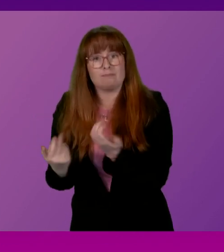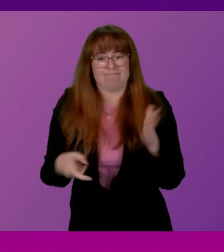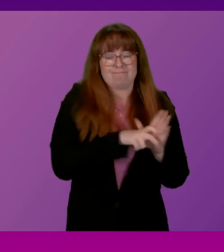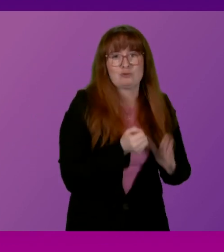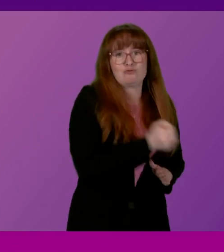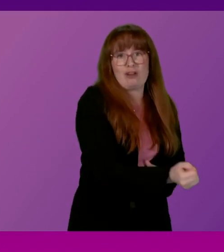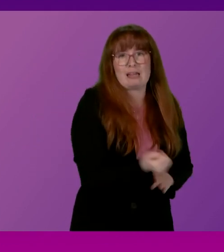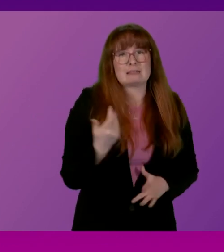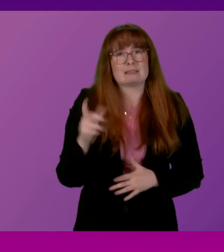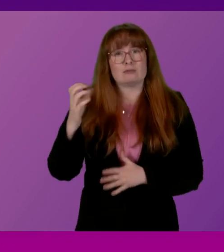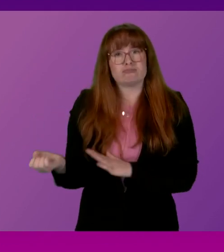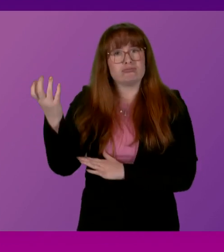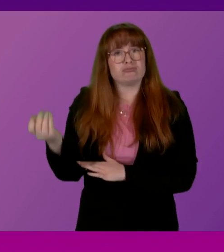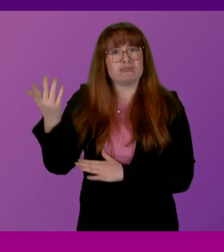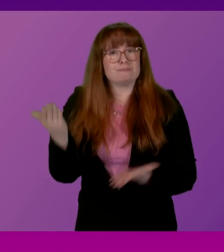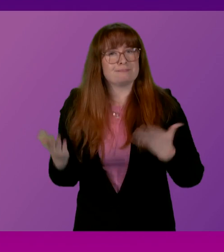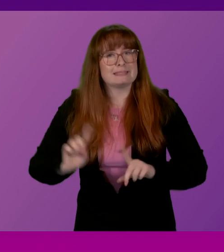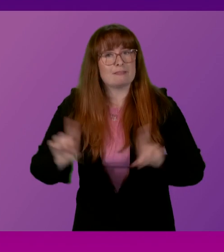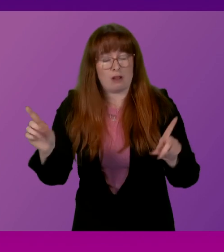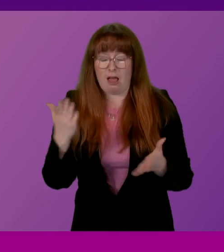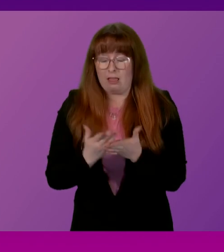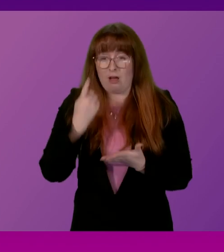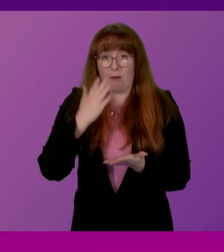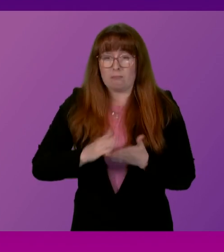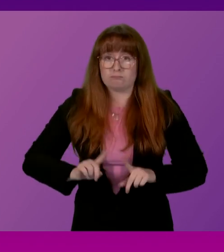There is a stark contrast between two Governments.